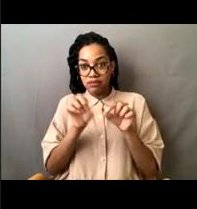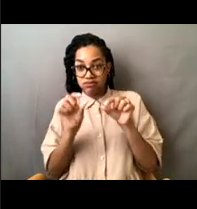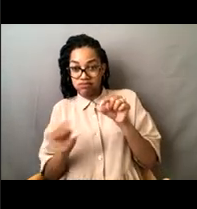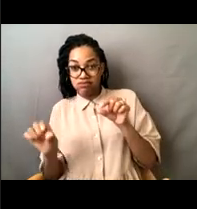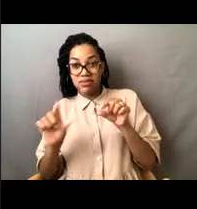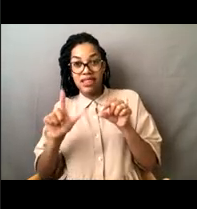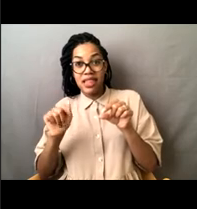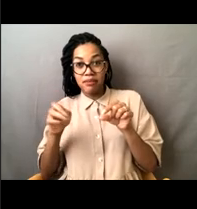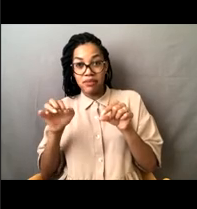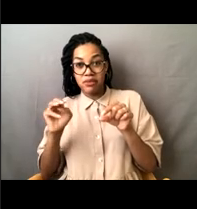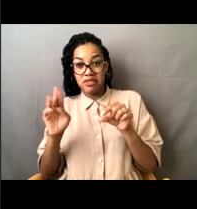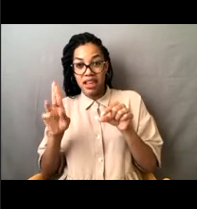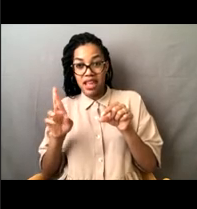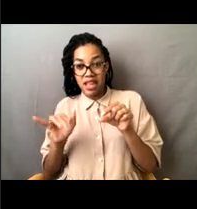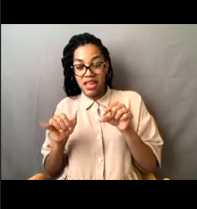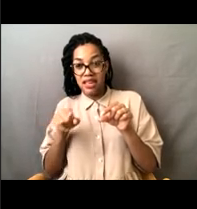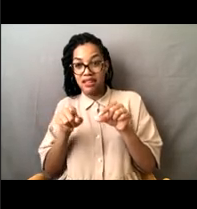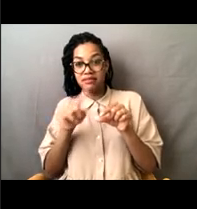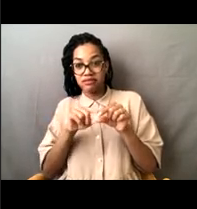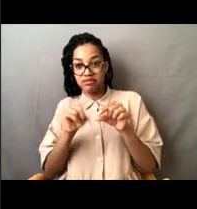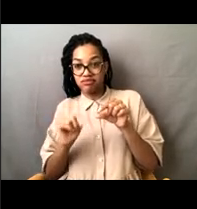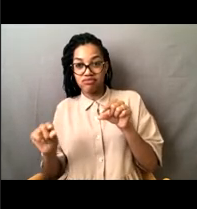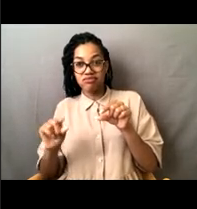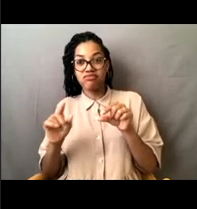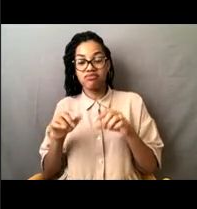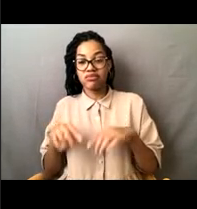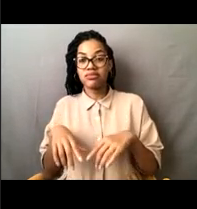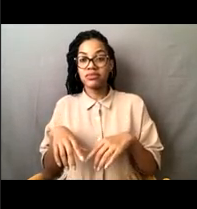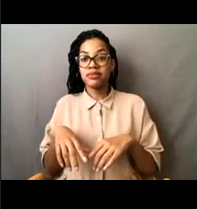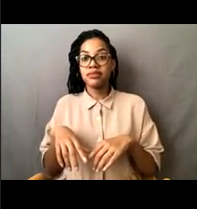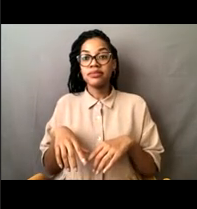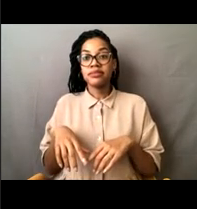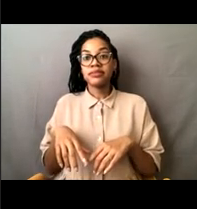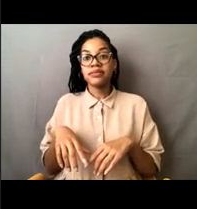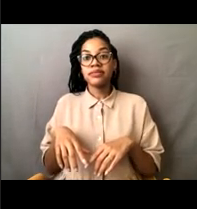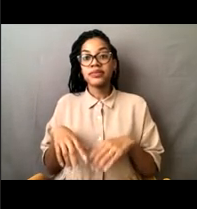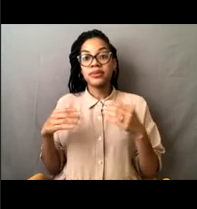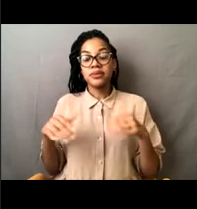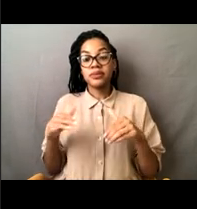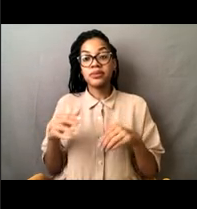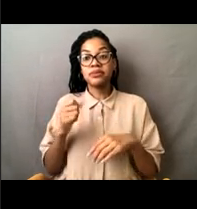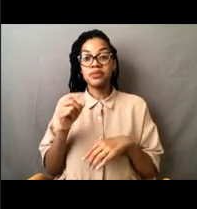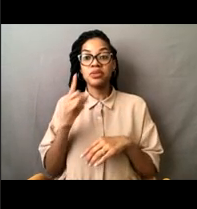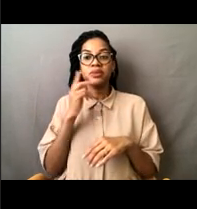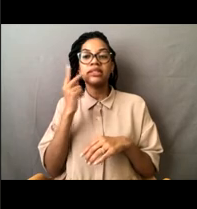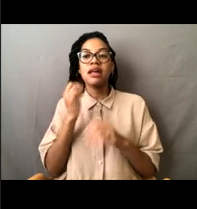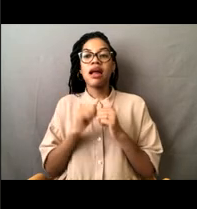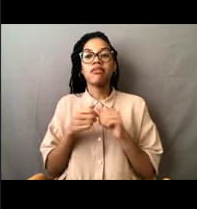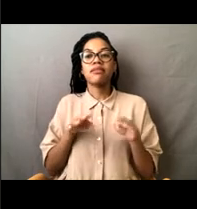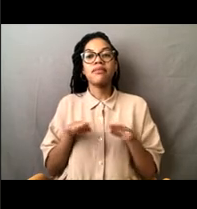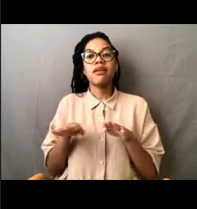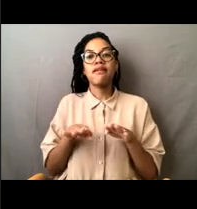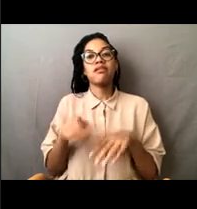And so it looks like that lamprey has slid around. And so that is, so that's a little sneak peek at what happens underwater.